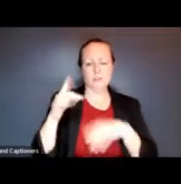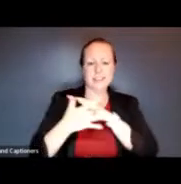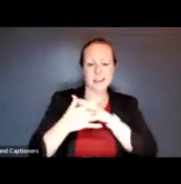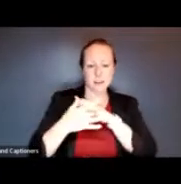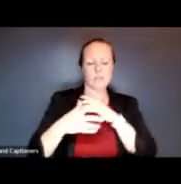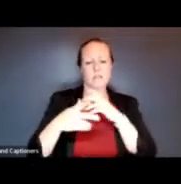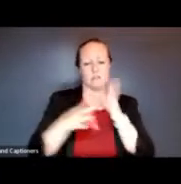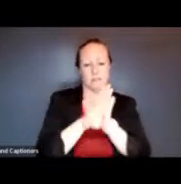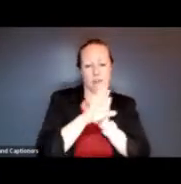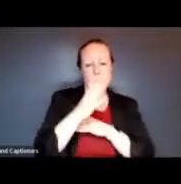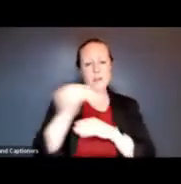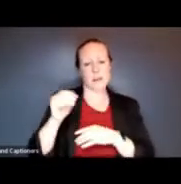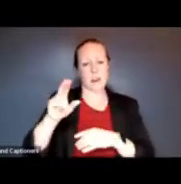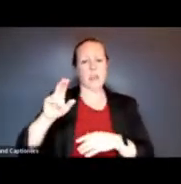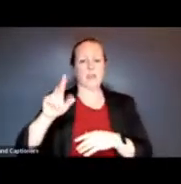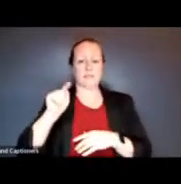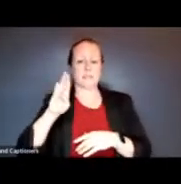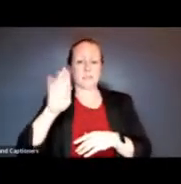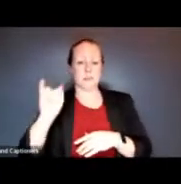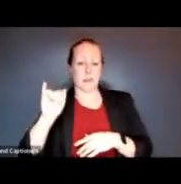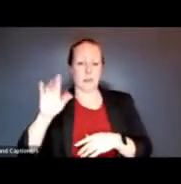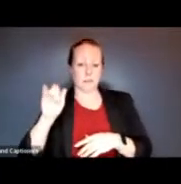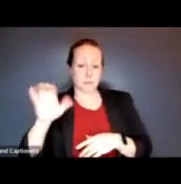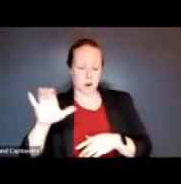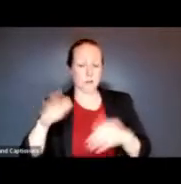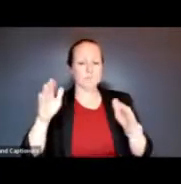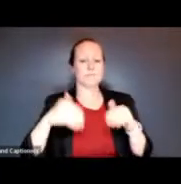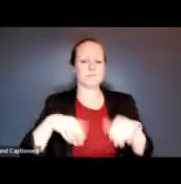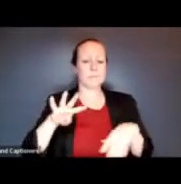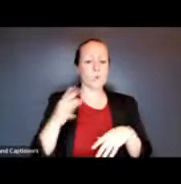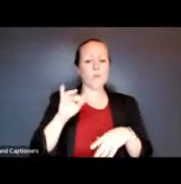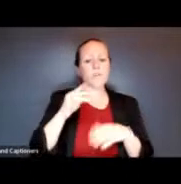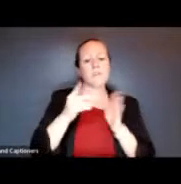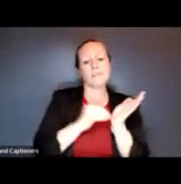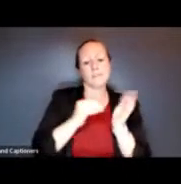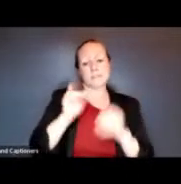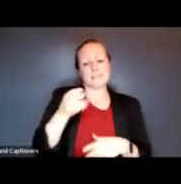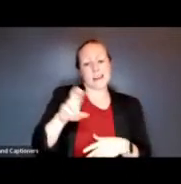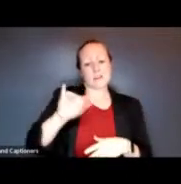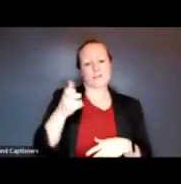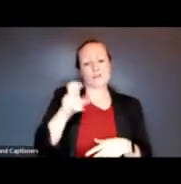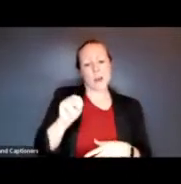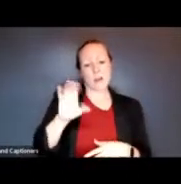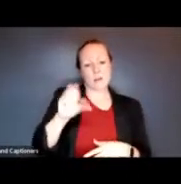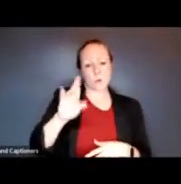along with me. Following Maria will be Dr. John Corrigan. John is the director of the Ohio